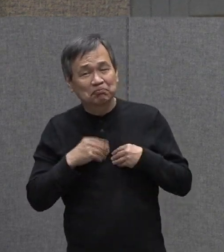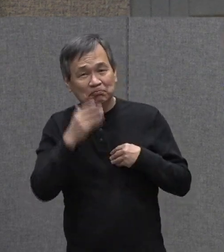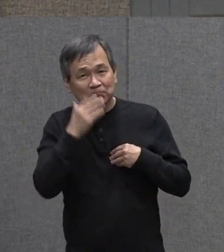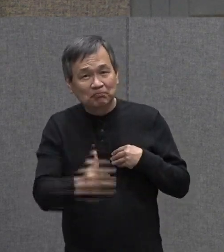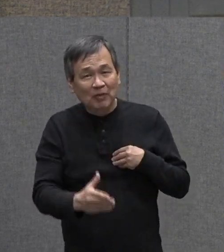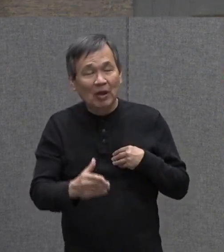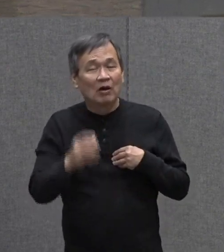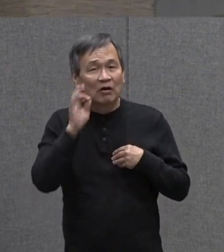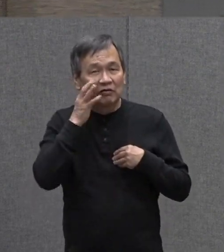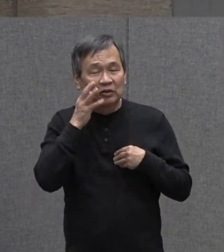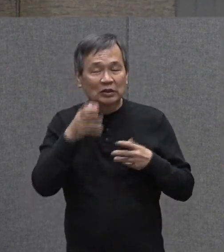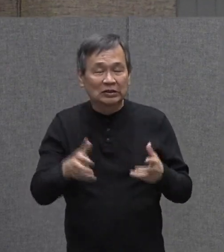A yellow honeydew,